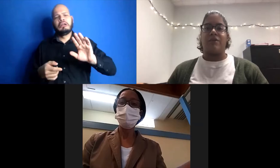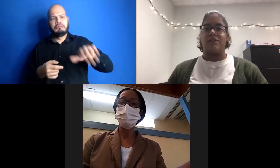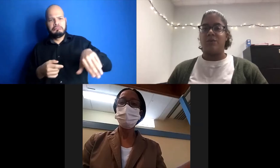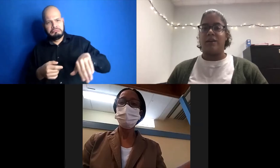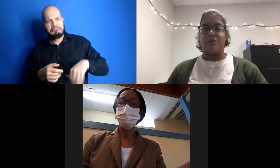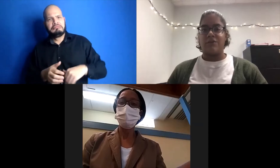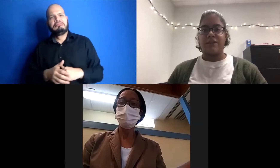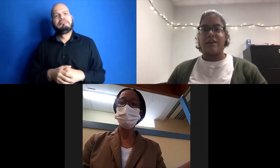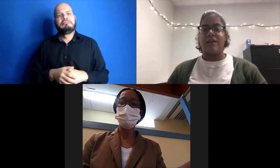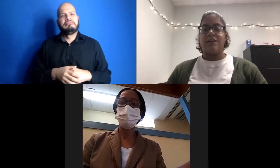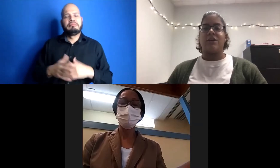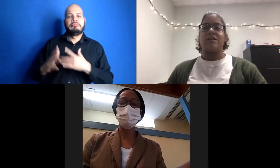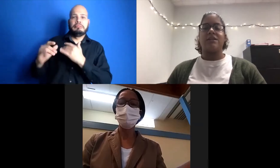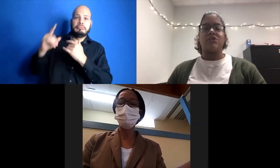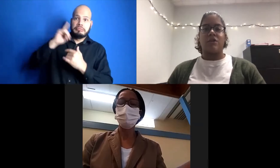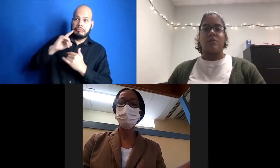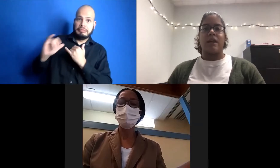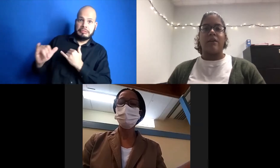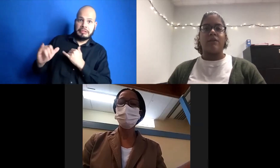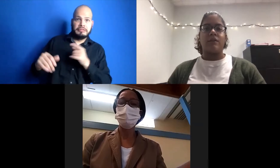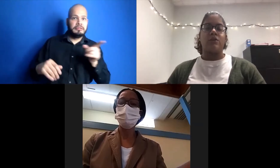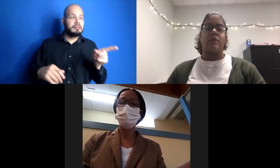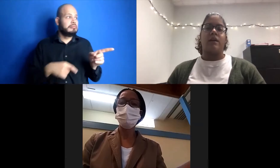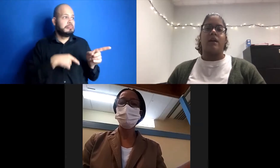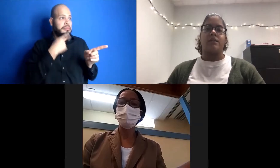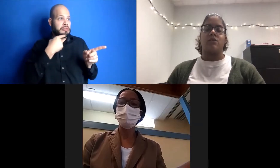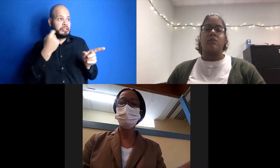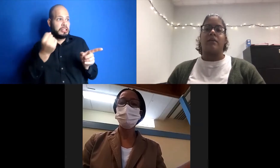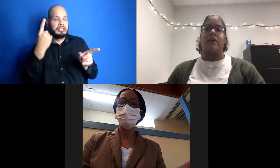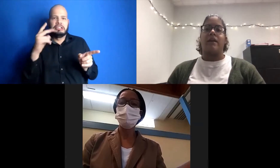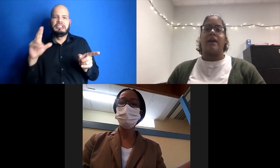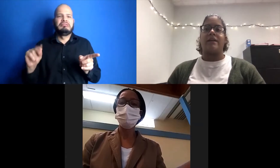wouldn't understand so I did struggle with that for a little bit in high school but then I had to